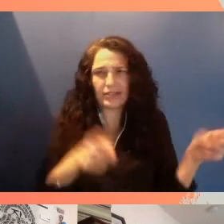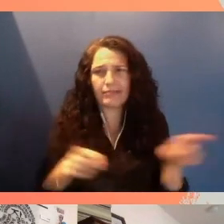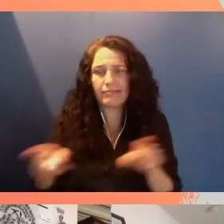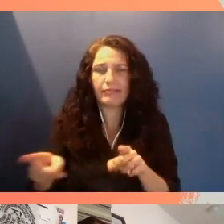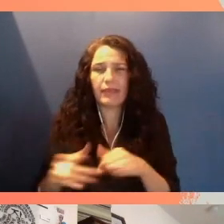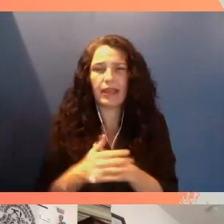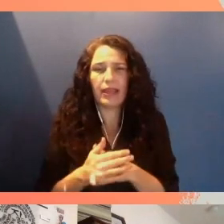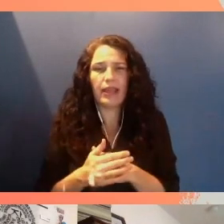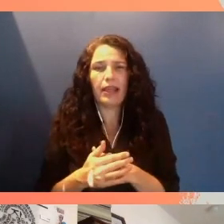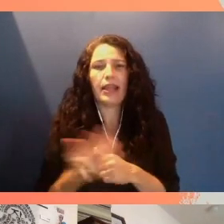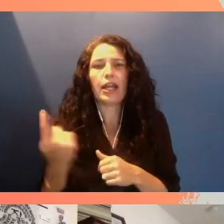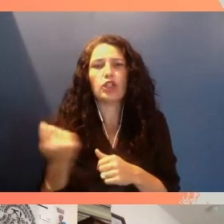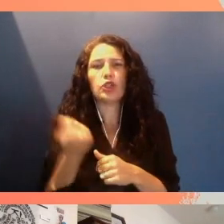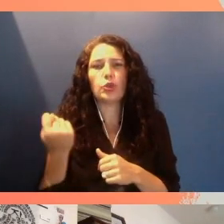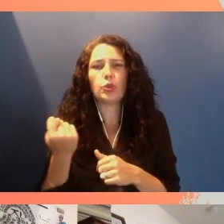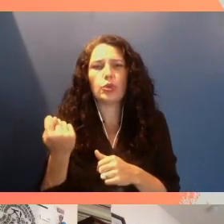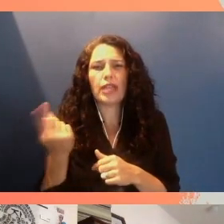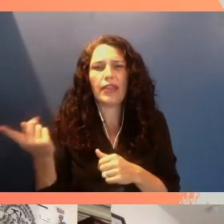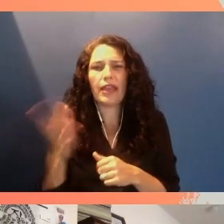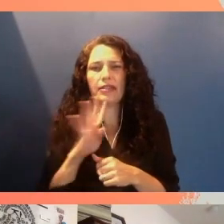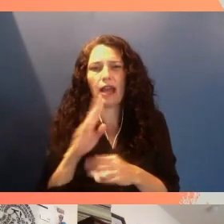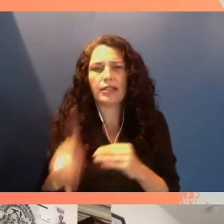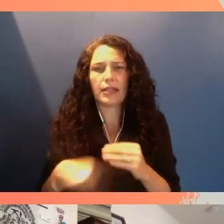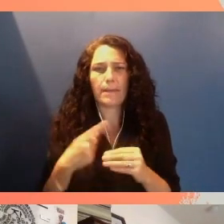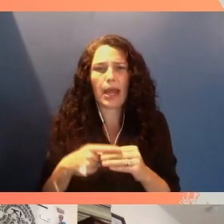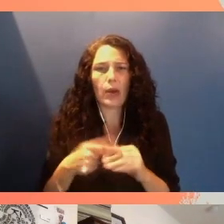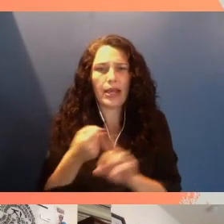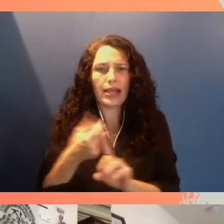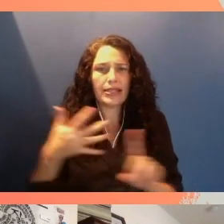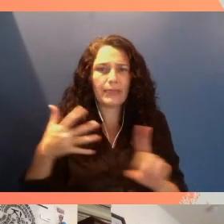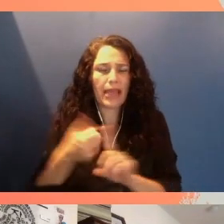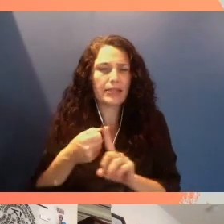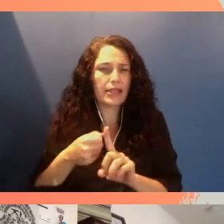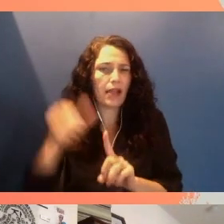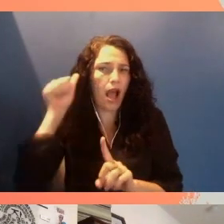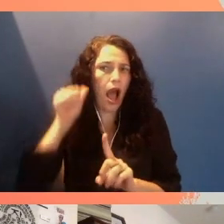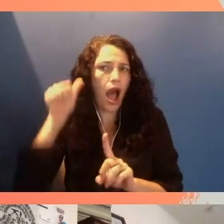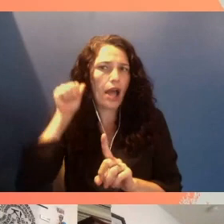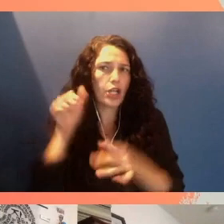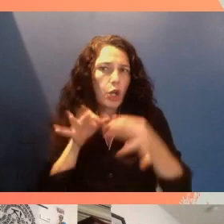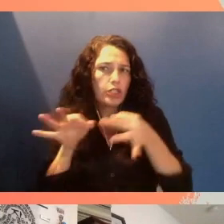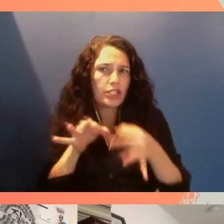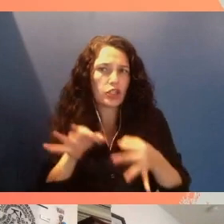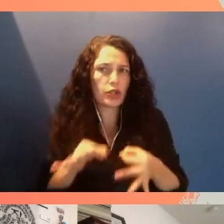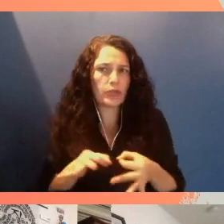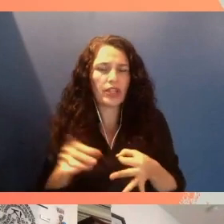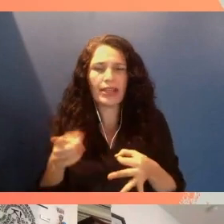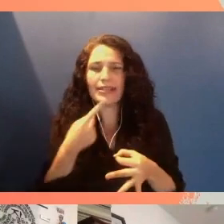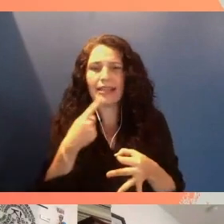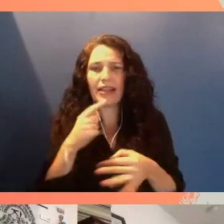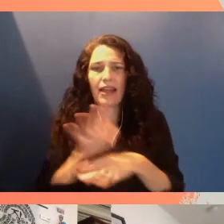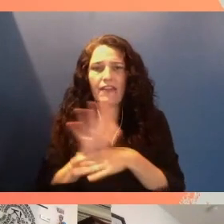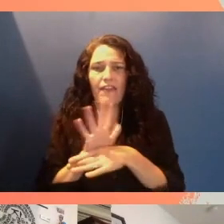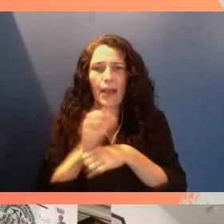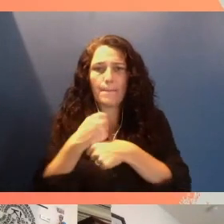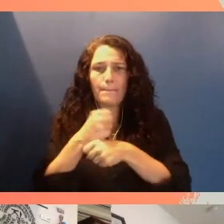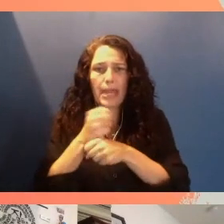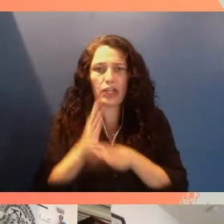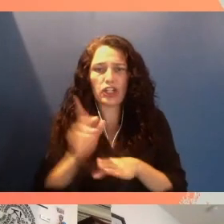like the conversation around audio descriptions. And they were saying that filmmakers should work with their audio describers